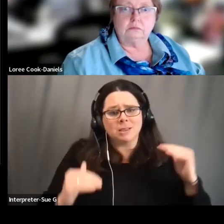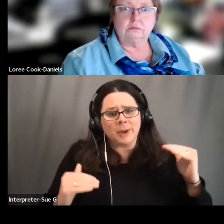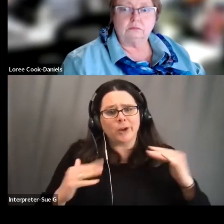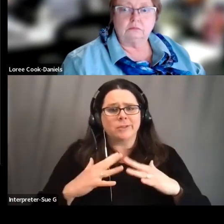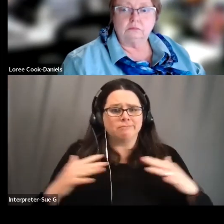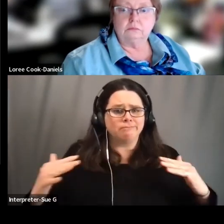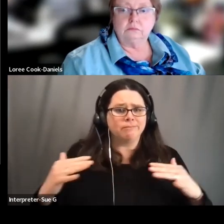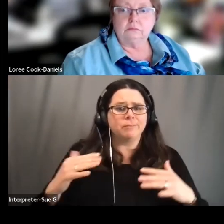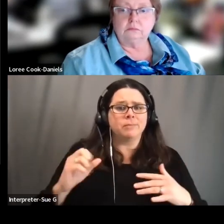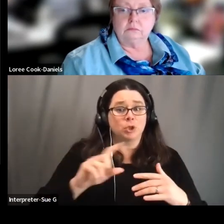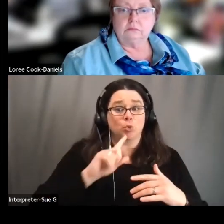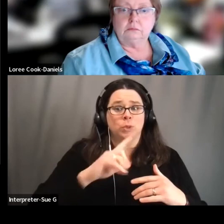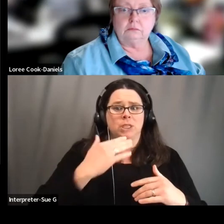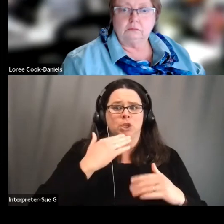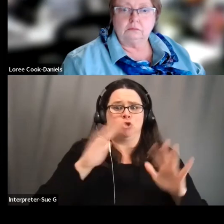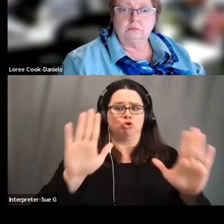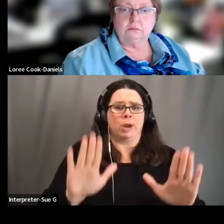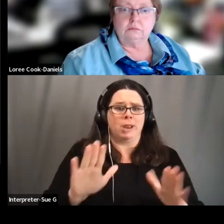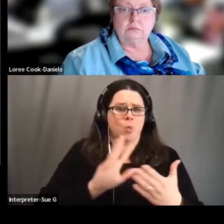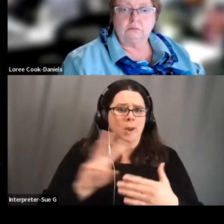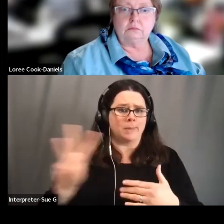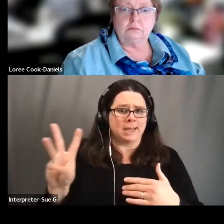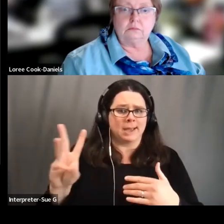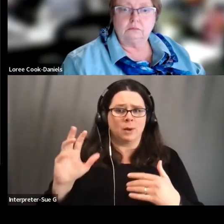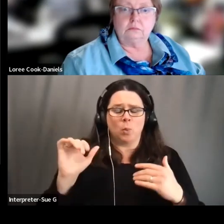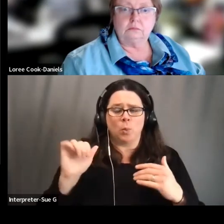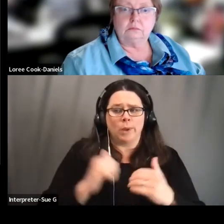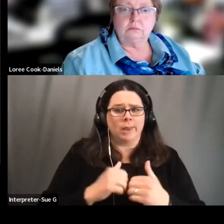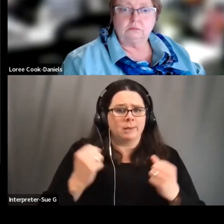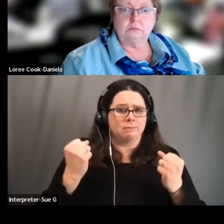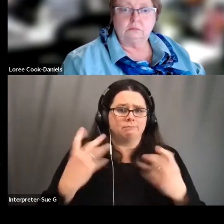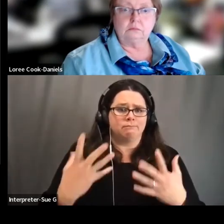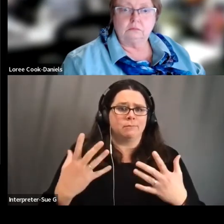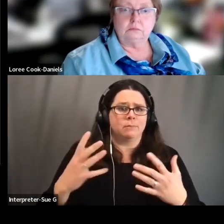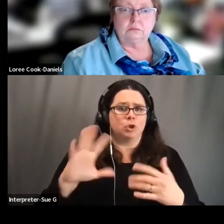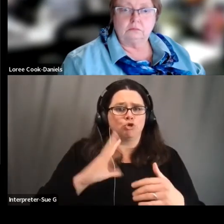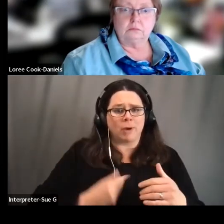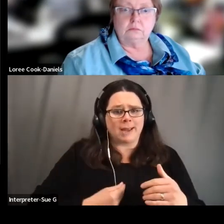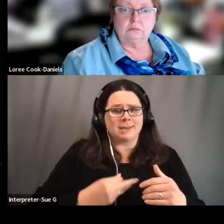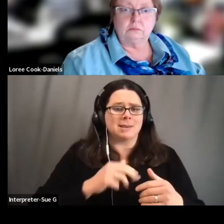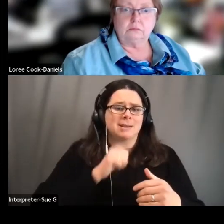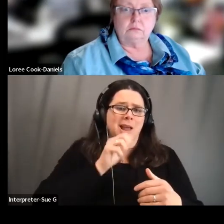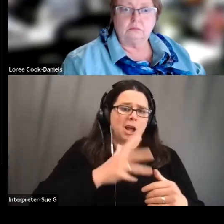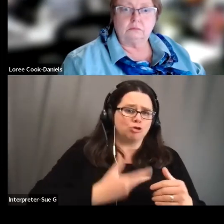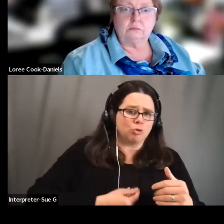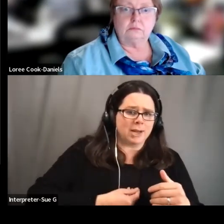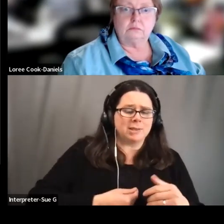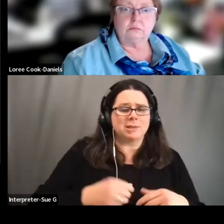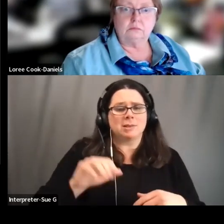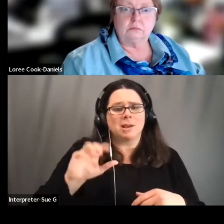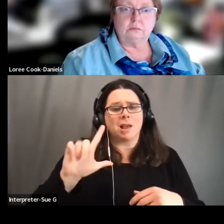So it's a really great website with lots of both trans and non-trans, LGBT and non-LGBT info.